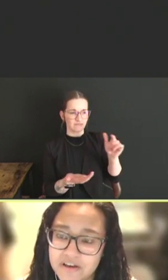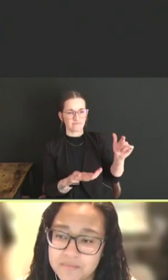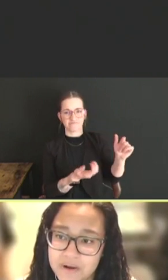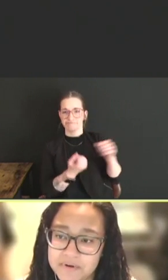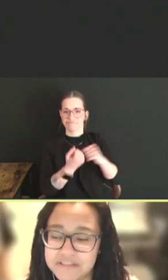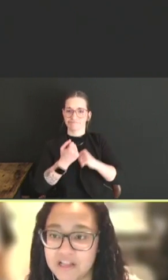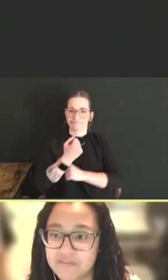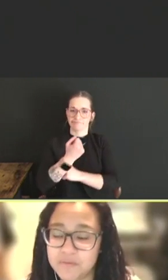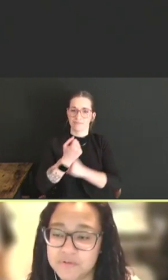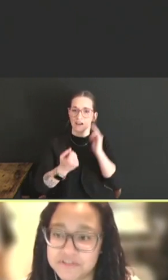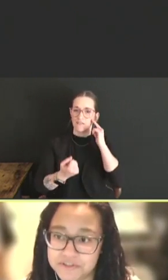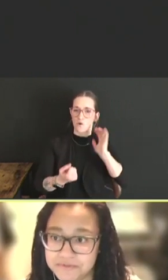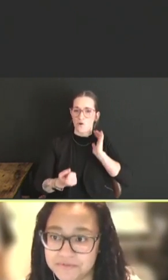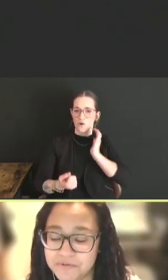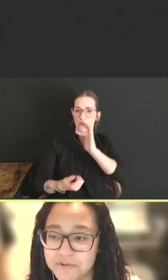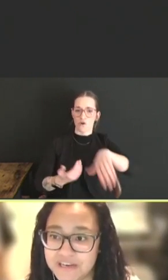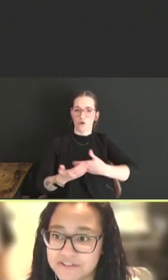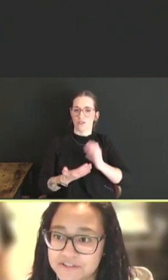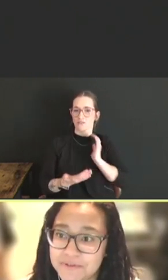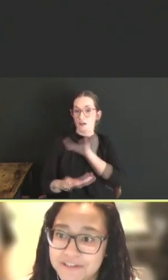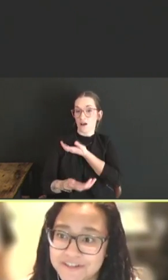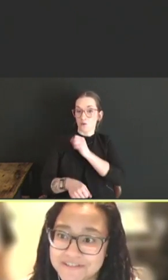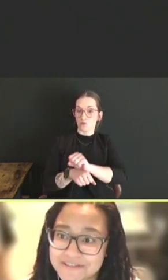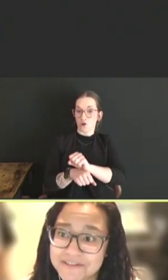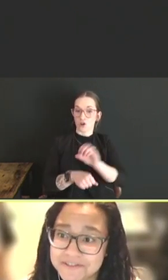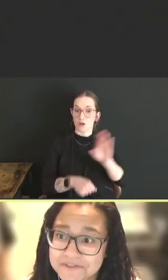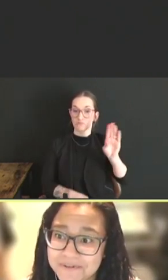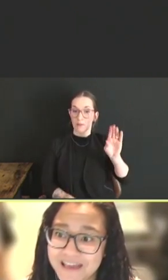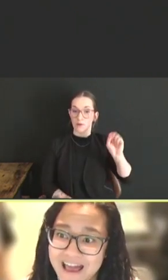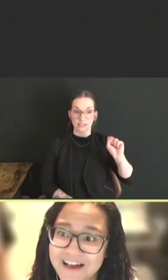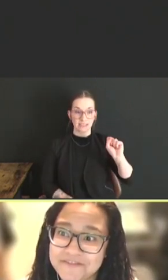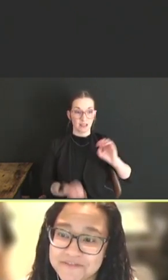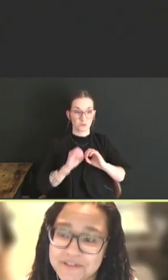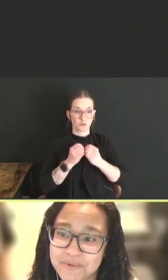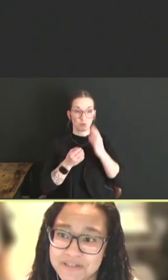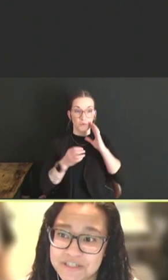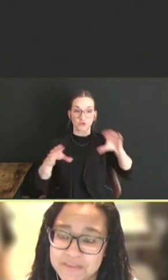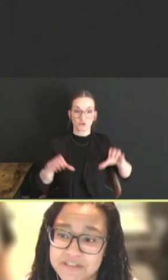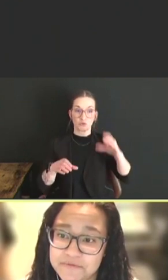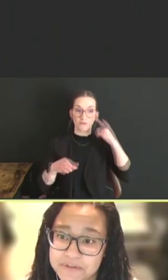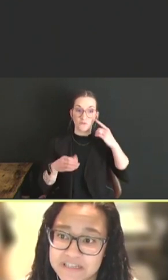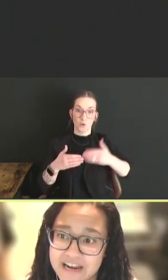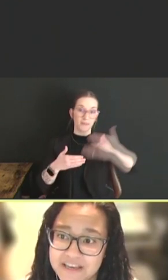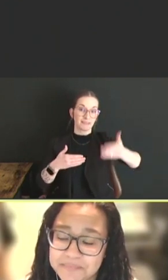Bradbury-Sullivan will do for the next two years, until we have the 2024 data.